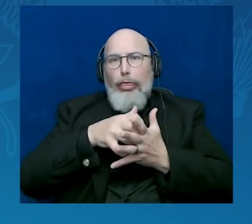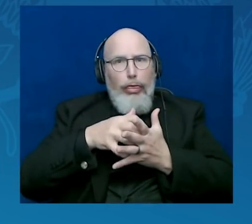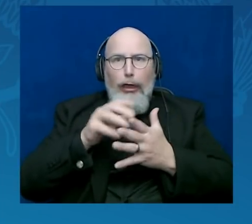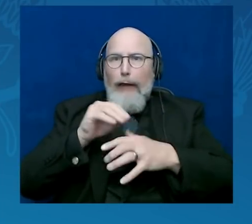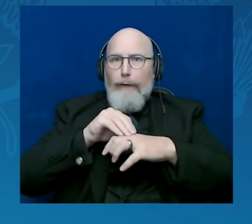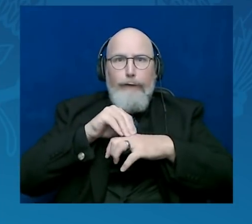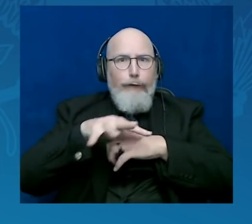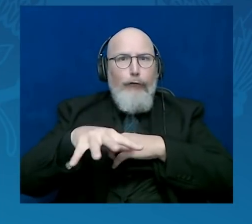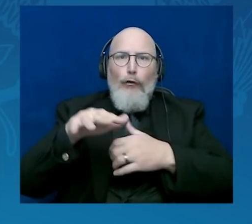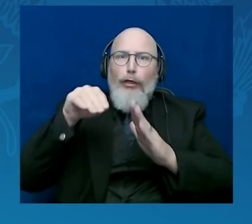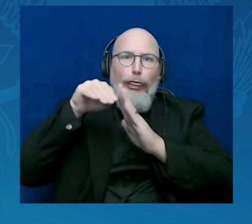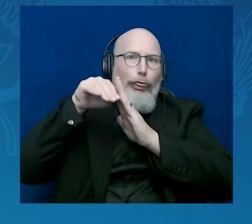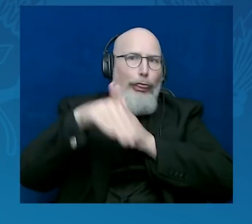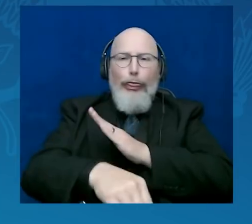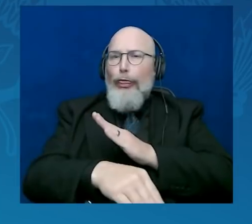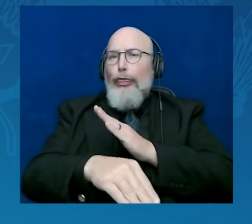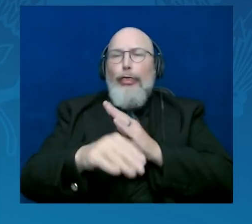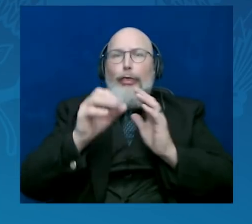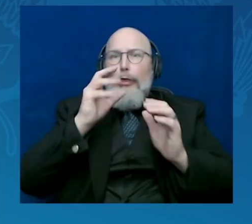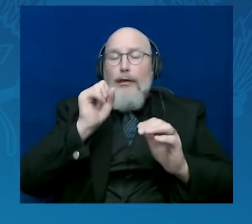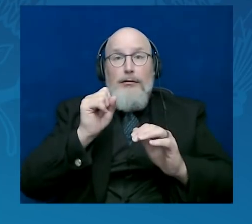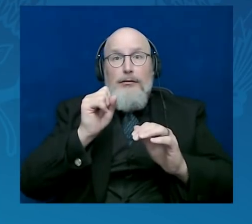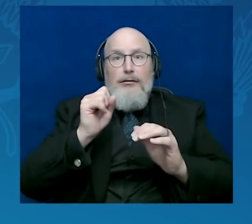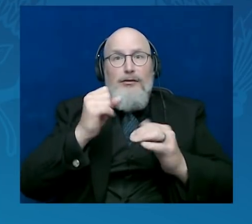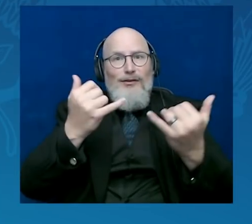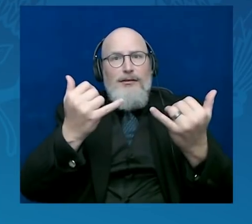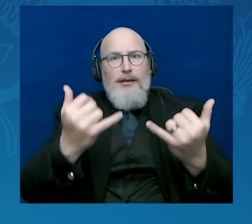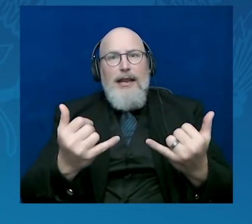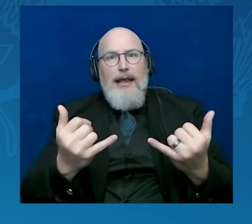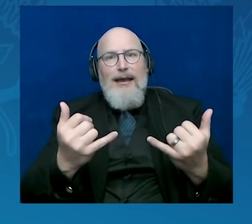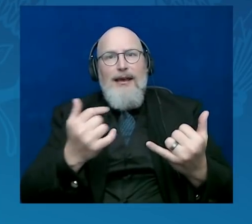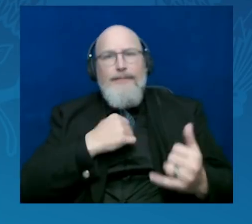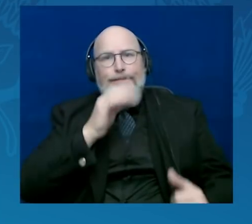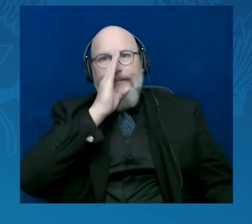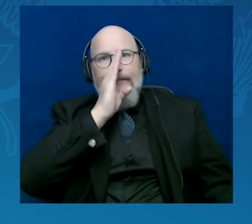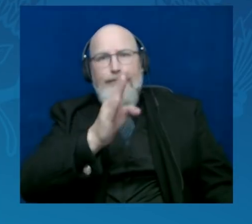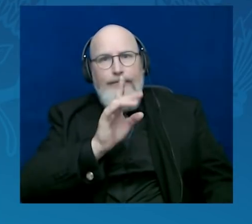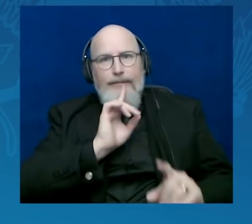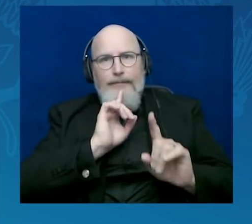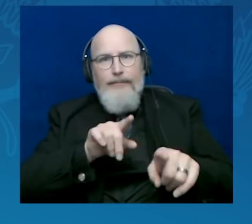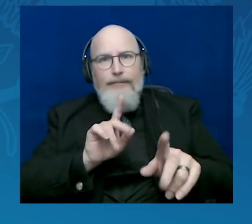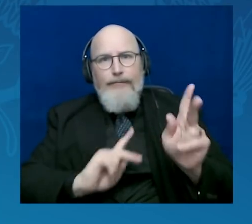So I will answer the skeptics and those seeking to test us: